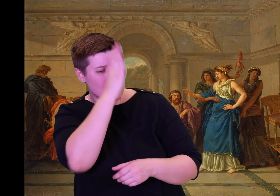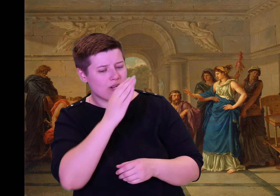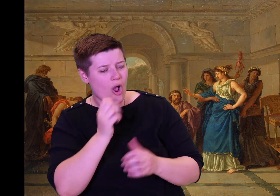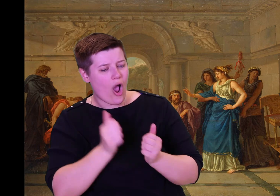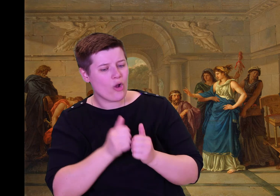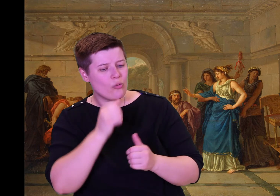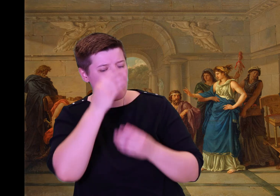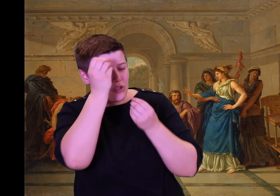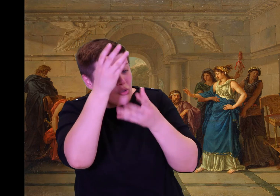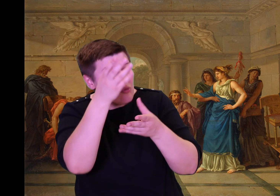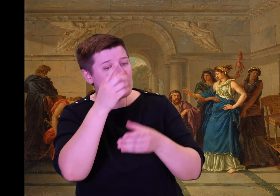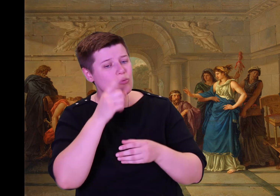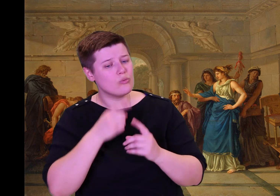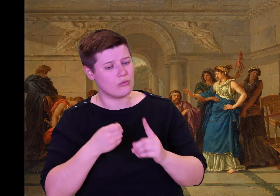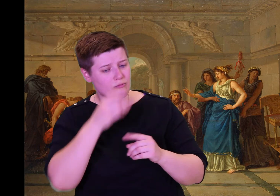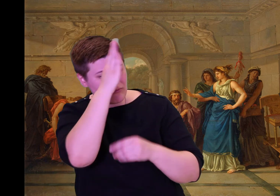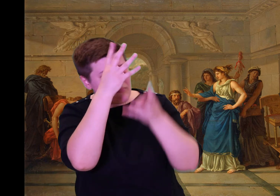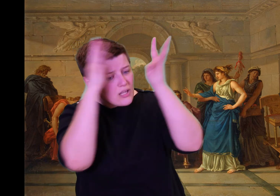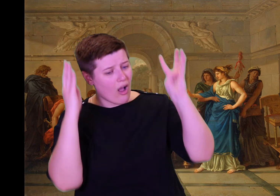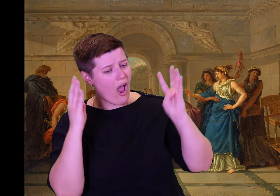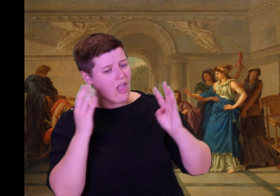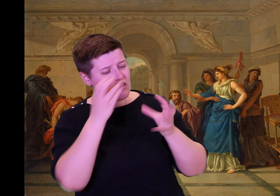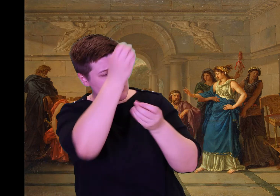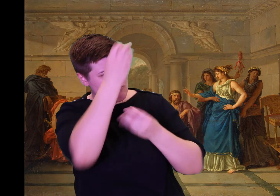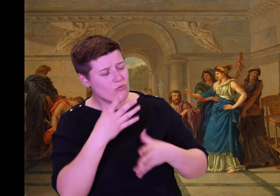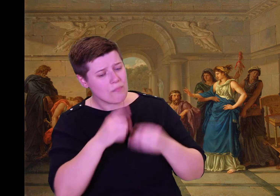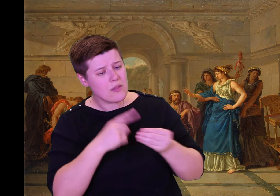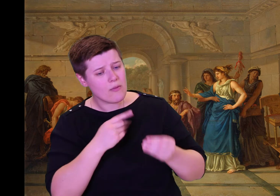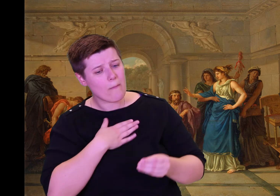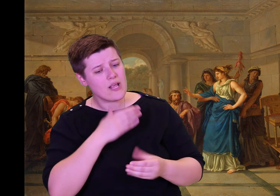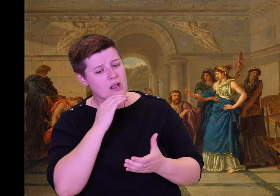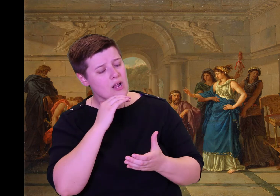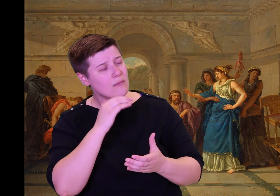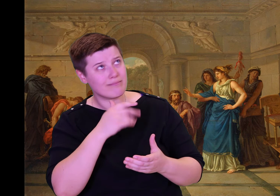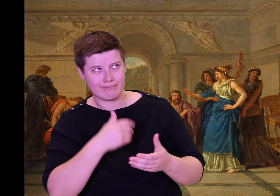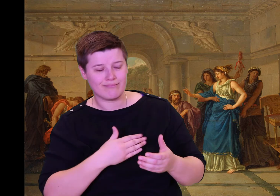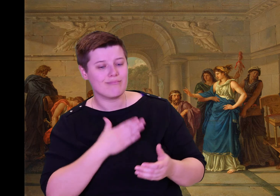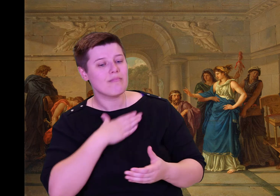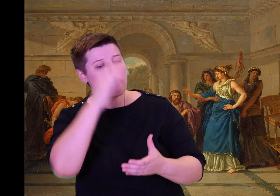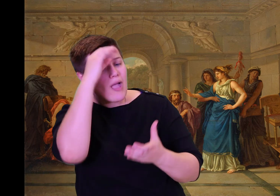through the air into the breeze. And then Penelope woke up from sleep, and she